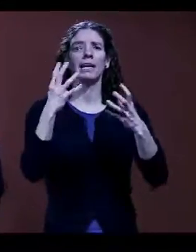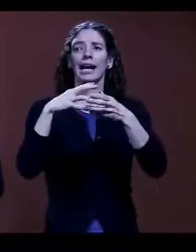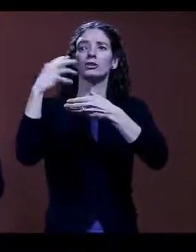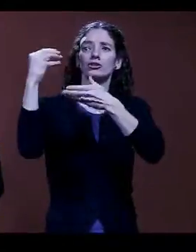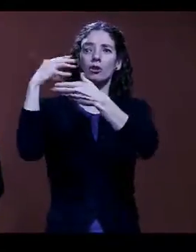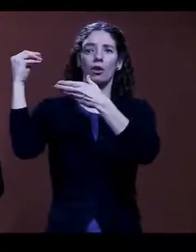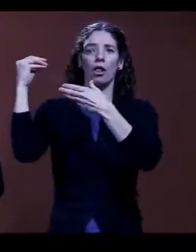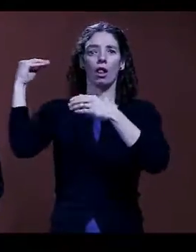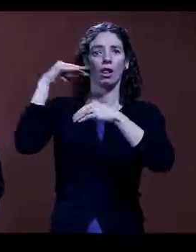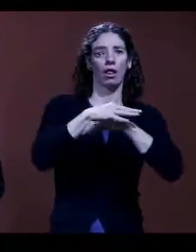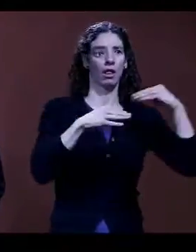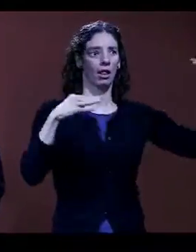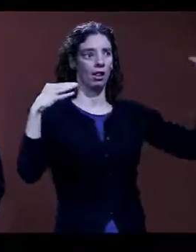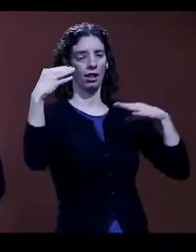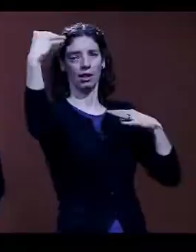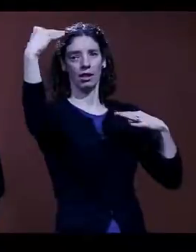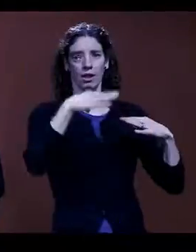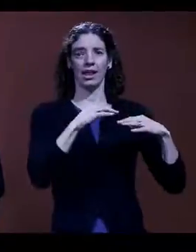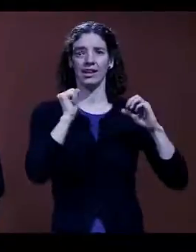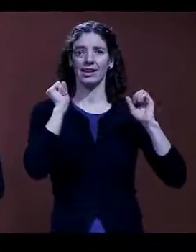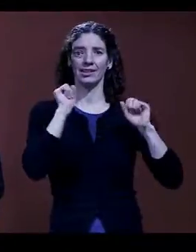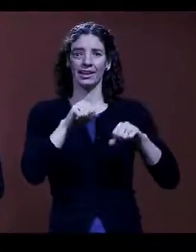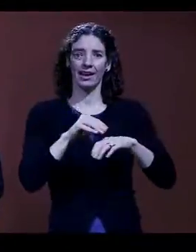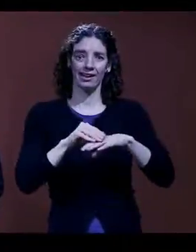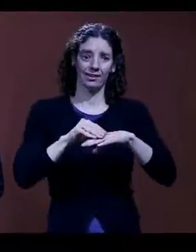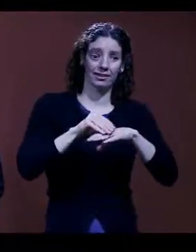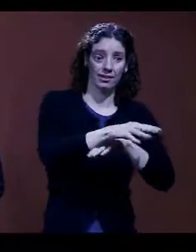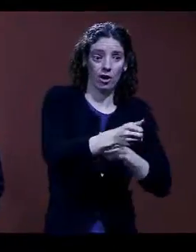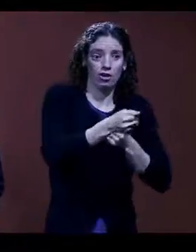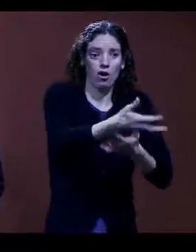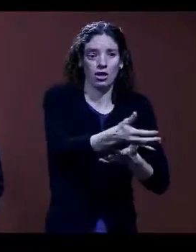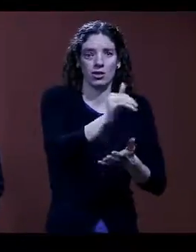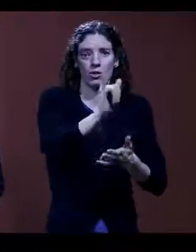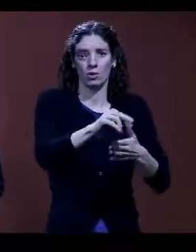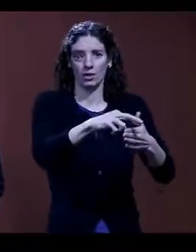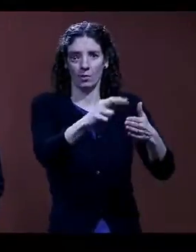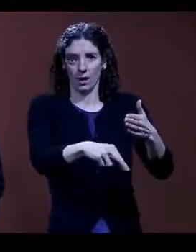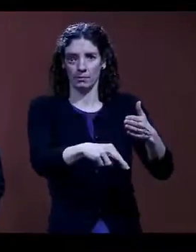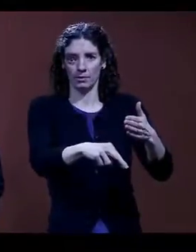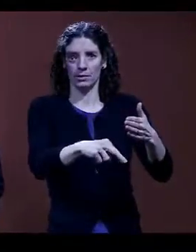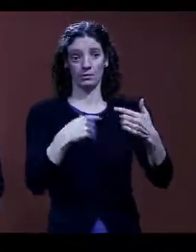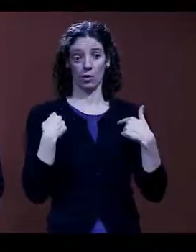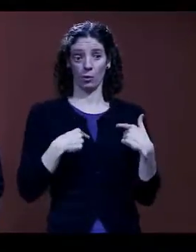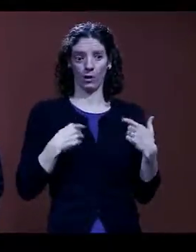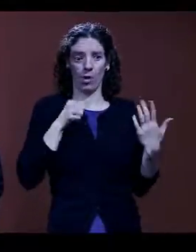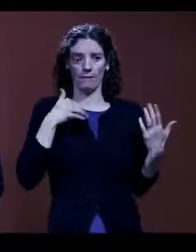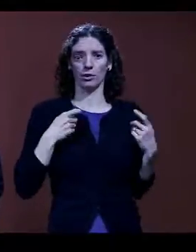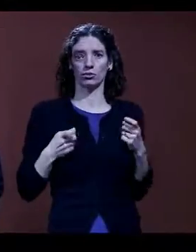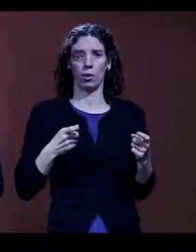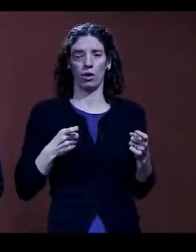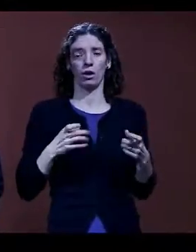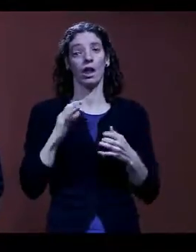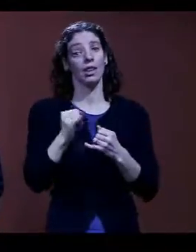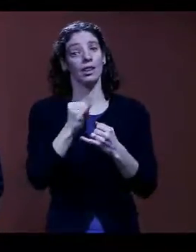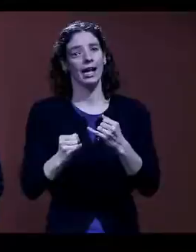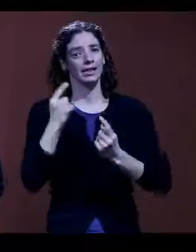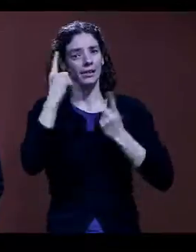that really are contributing to these outcomes; and then last but not least, really thinking about those actions a district can take to improve engagement rates.